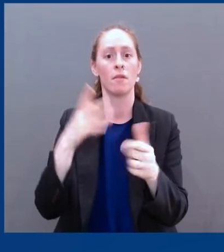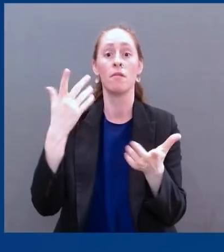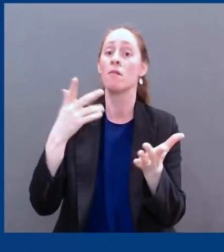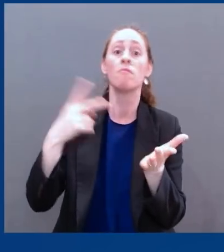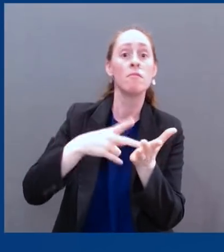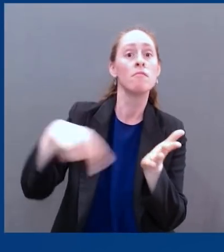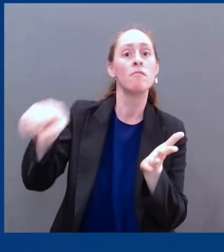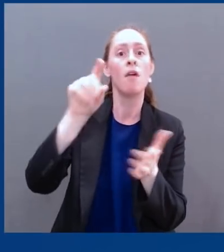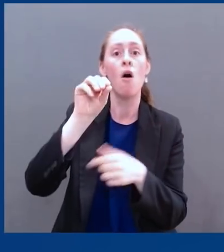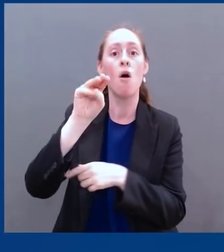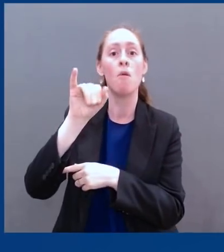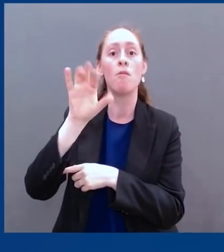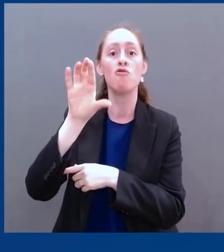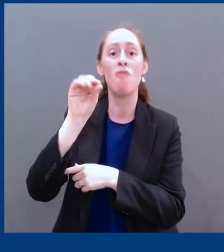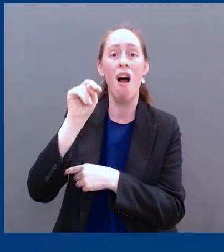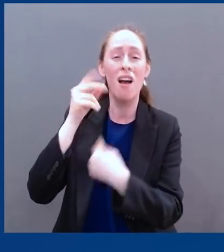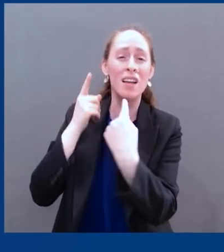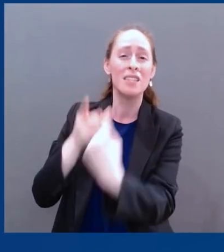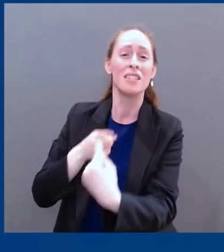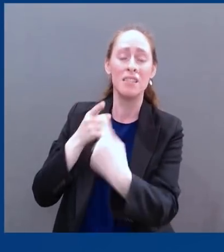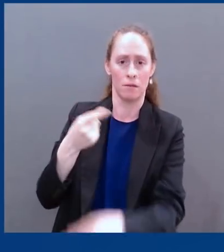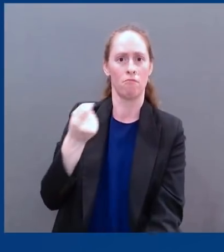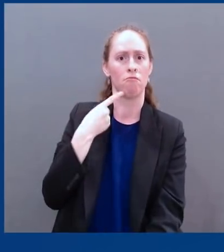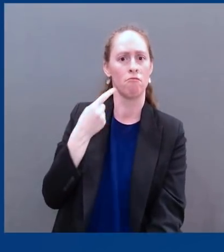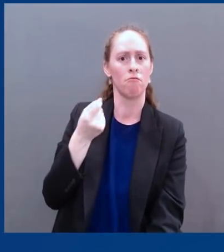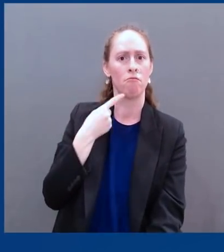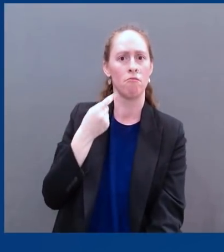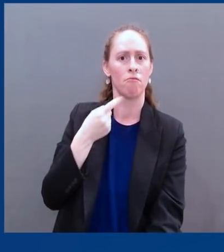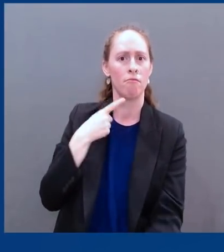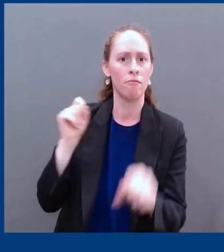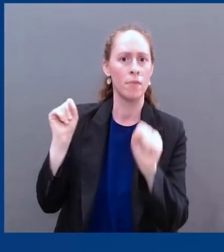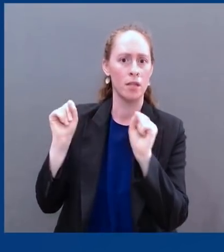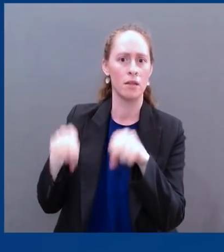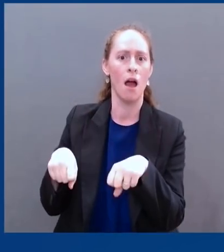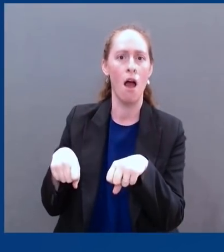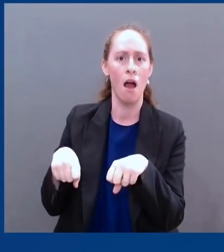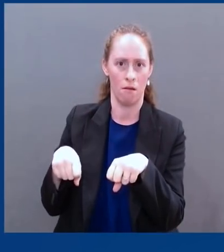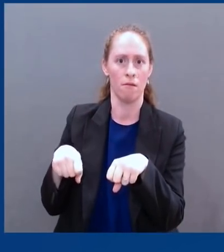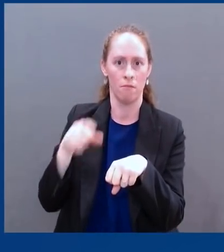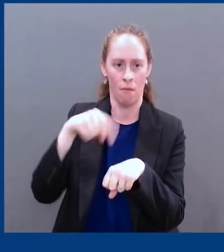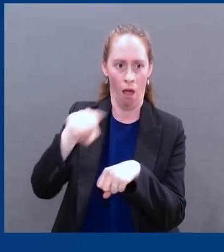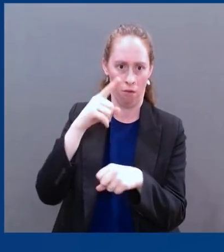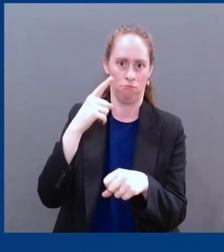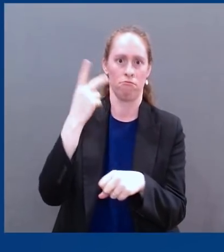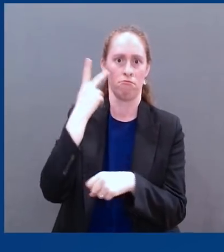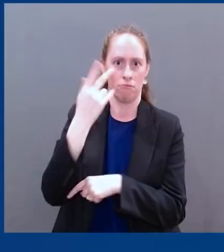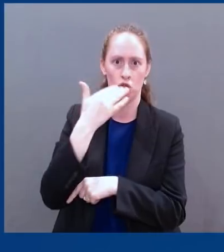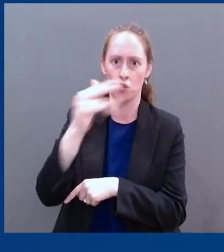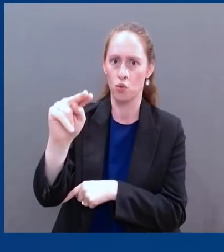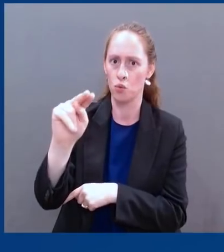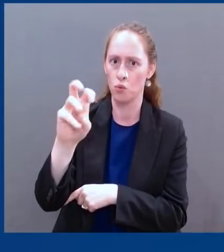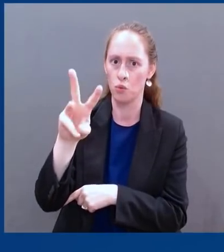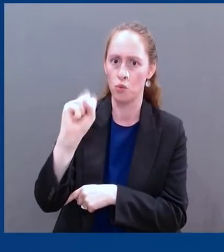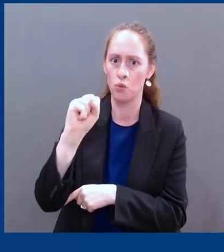with positive results of direct viral testing, at a high risk for the progression to severe disease,